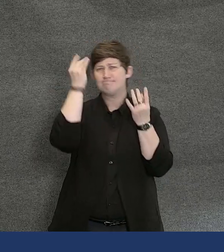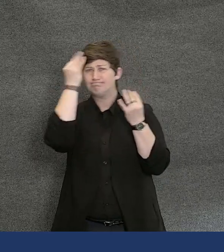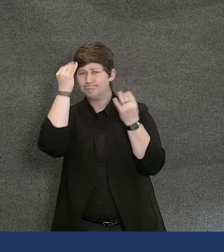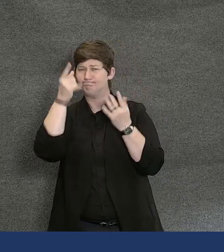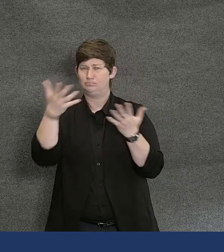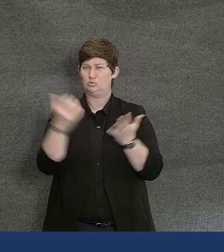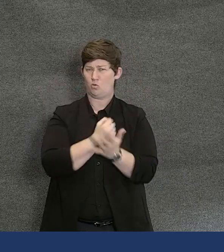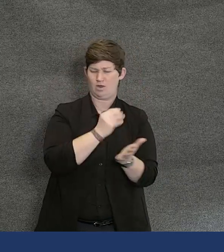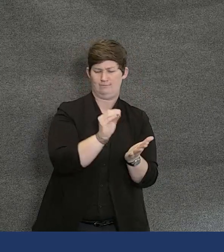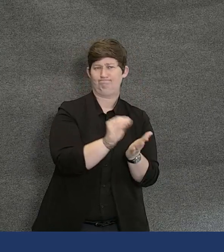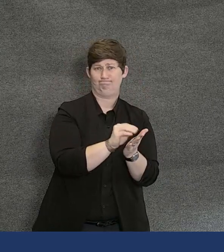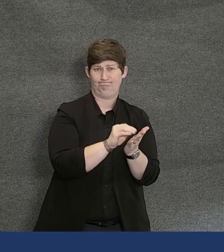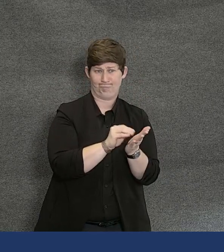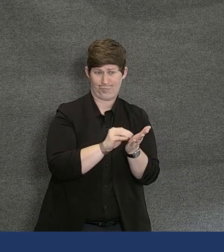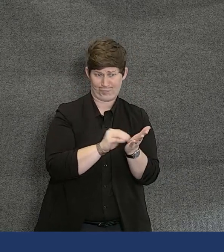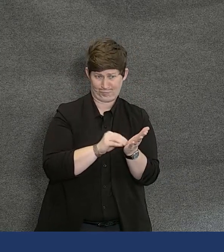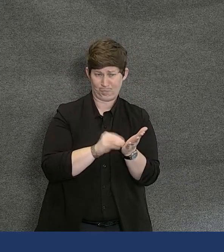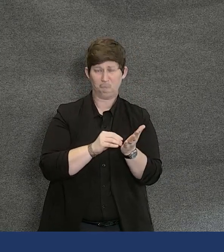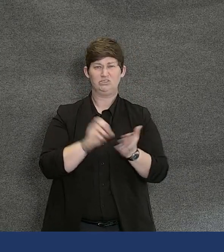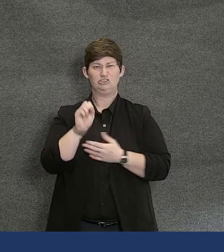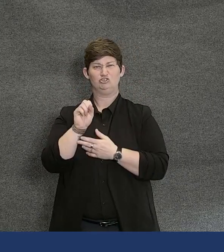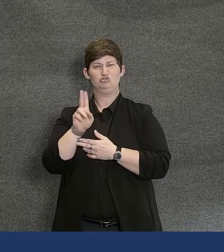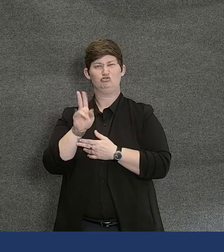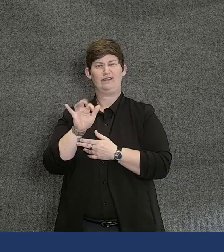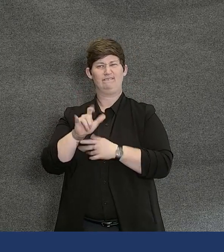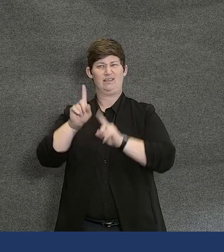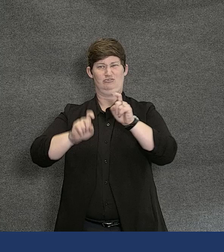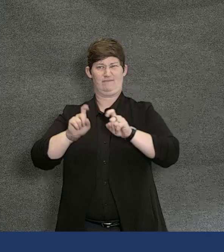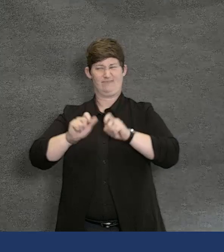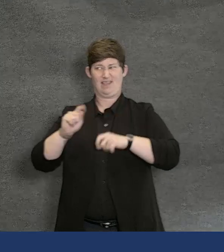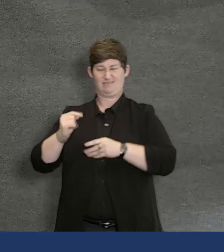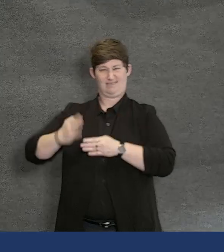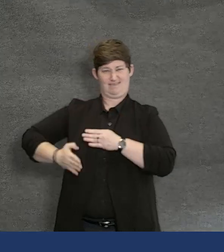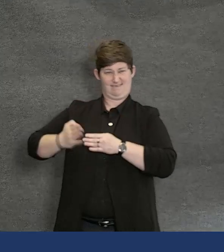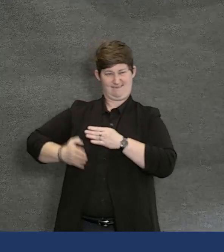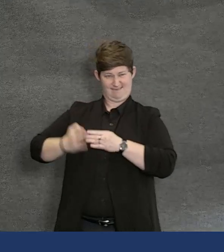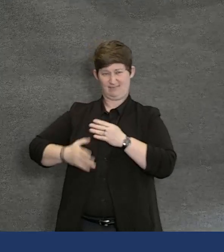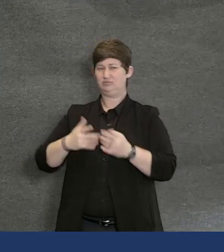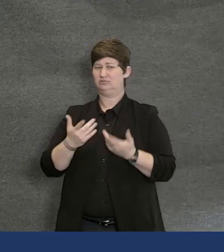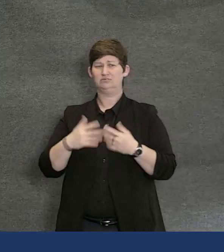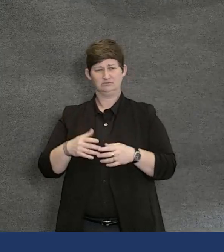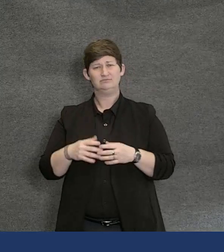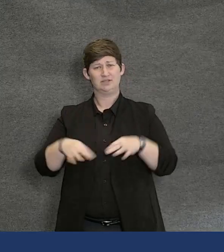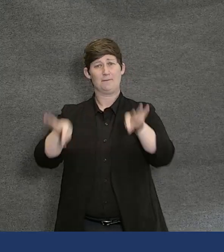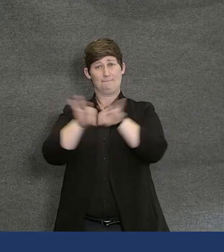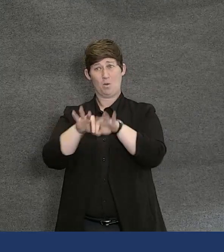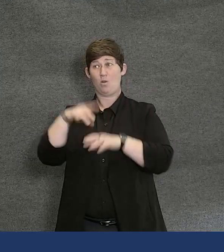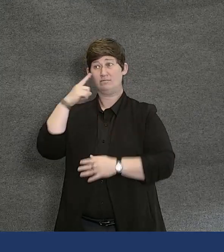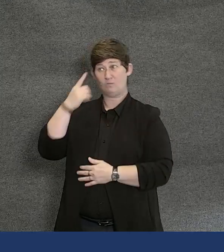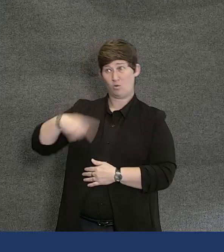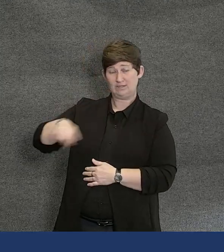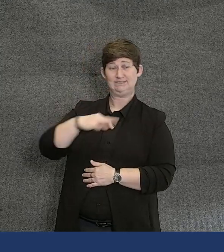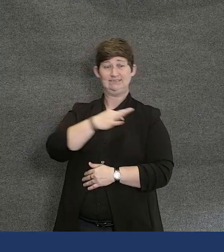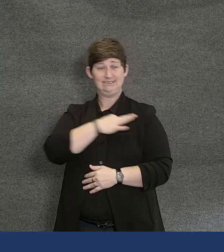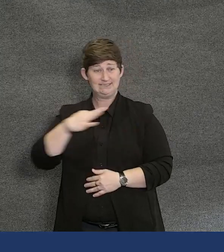in at the survey at the end. That's going to be really important for staff, but also for electeds, different people who